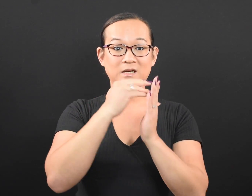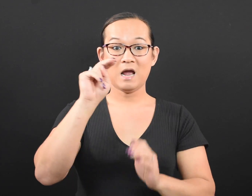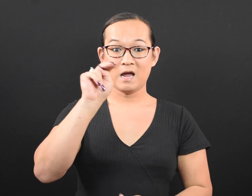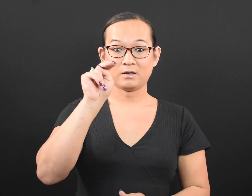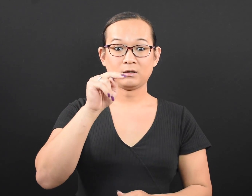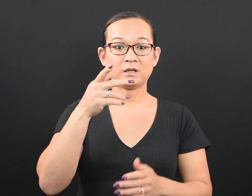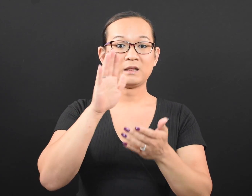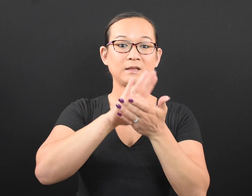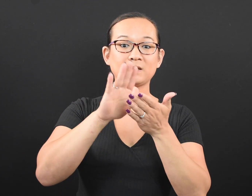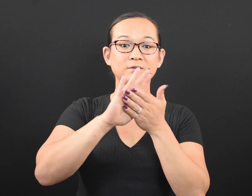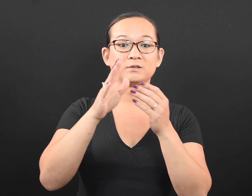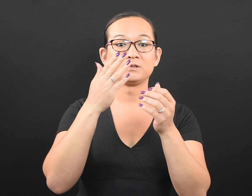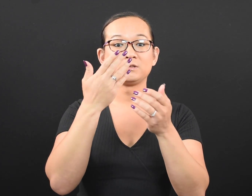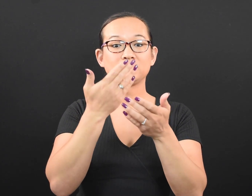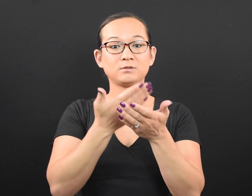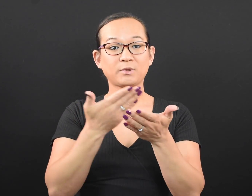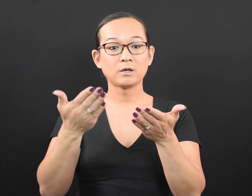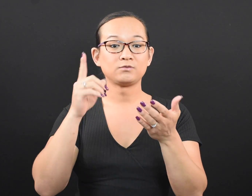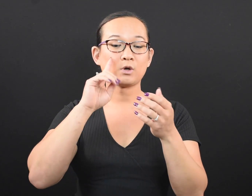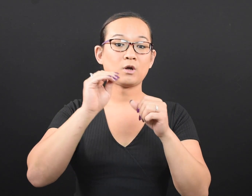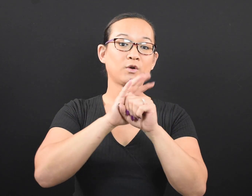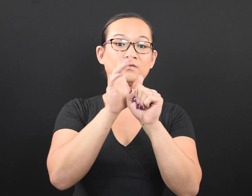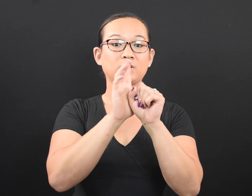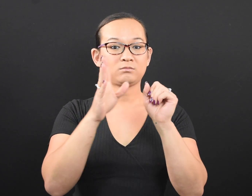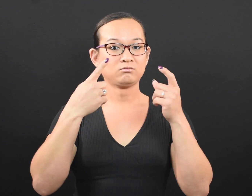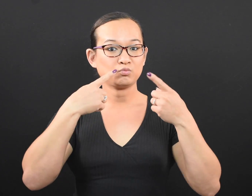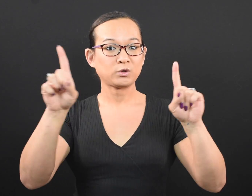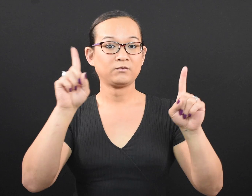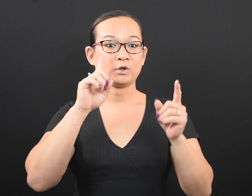List N: Disinfectants for Coronavirus (COVID-19